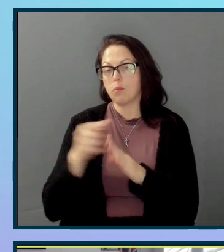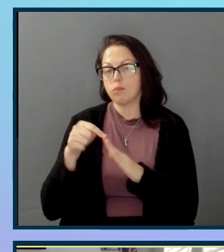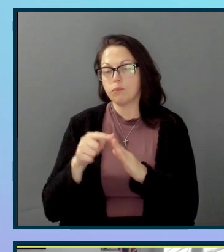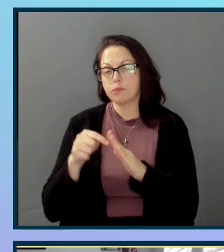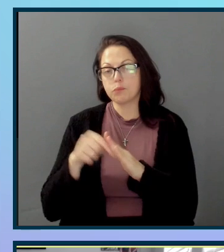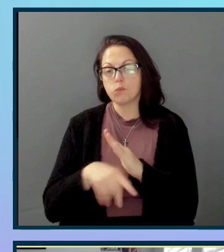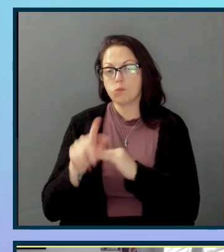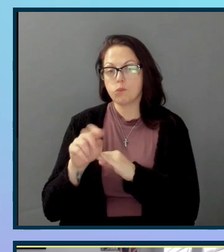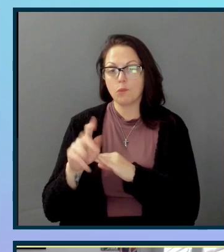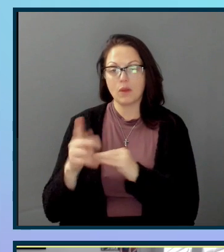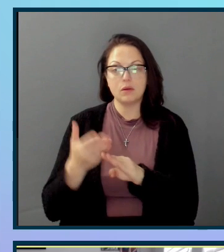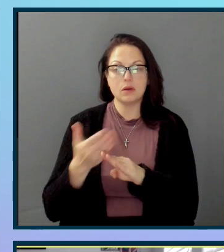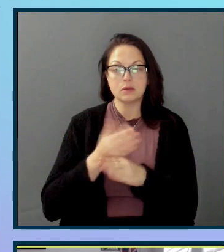so that they can complete it successfully.